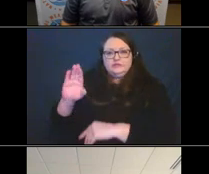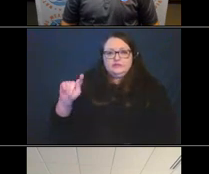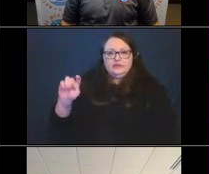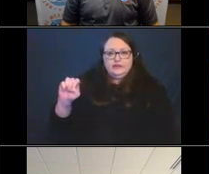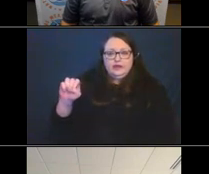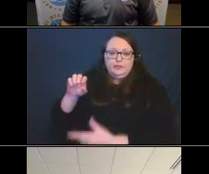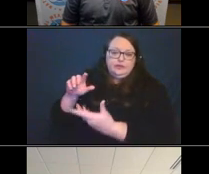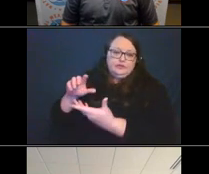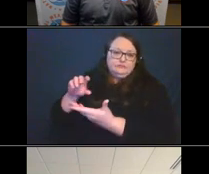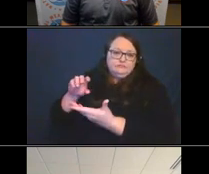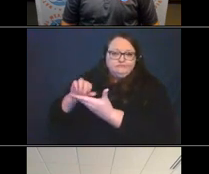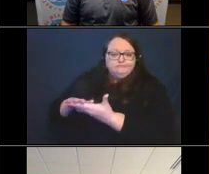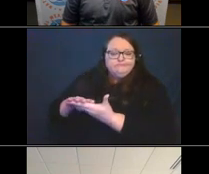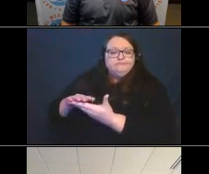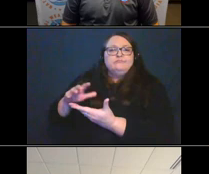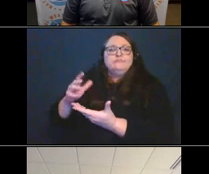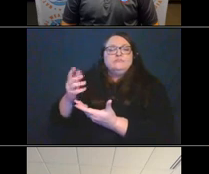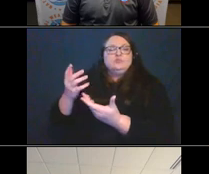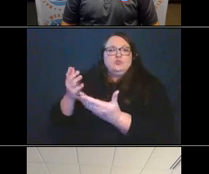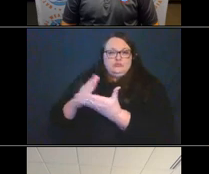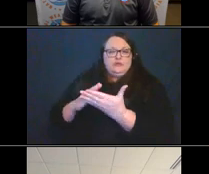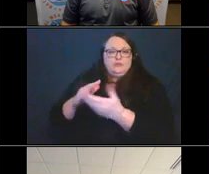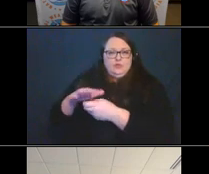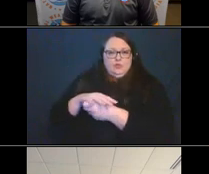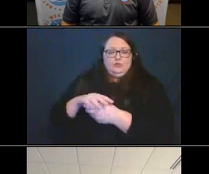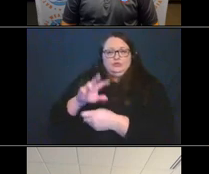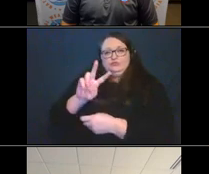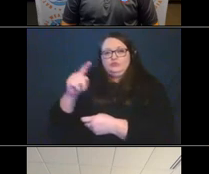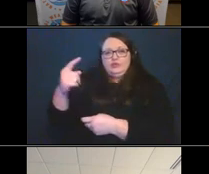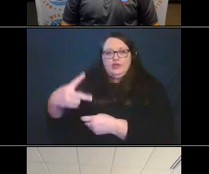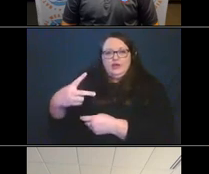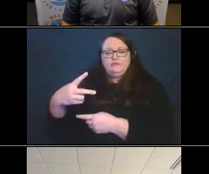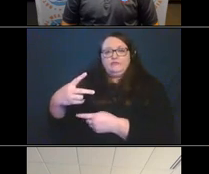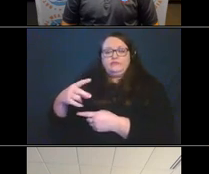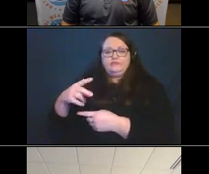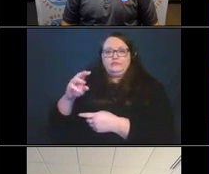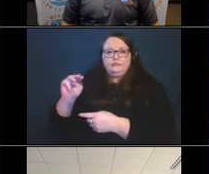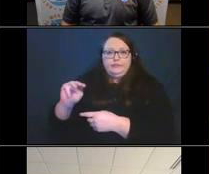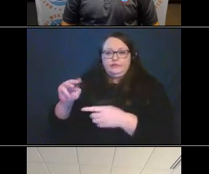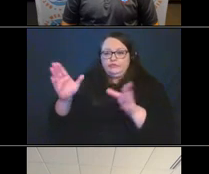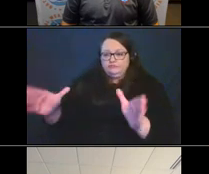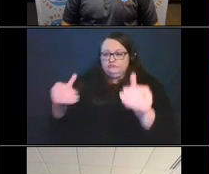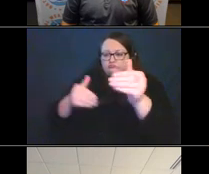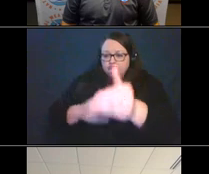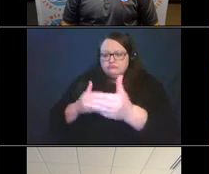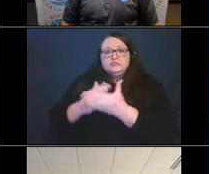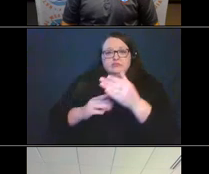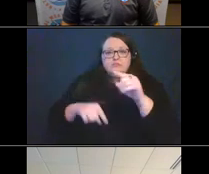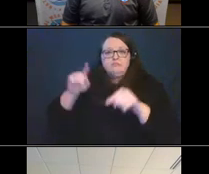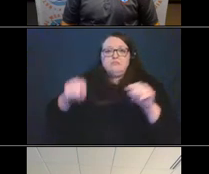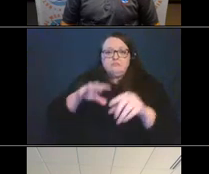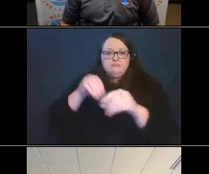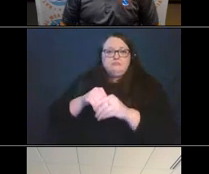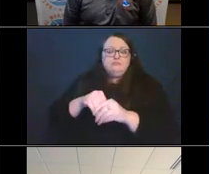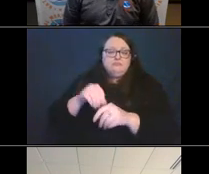those local effects that come through with that 2.5 kilometer climatology that we're using.